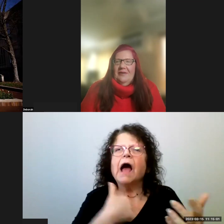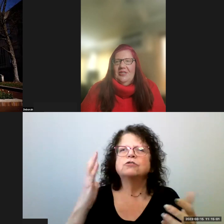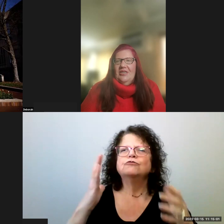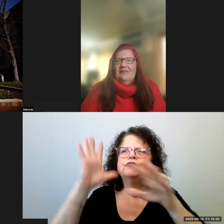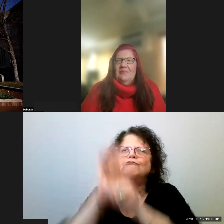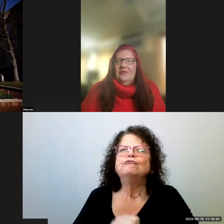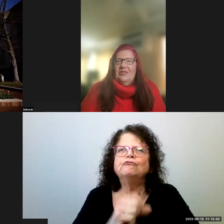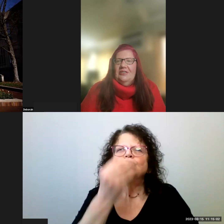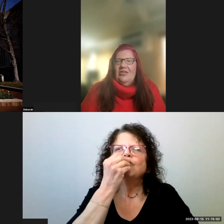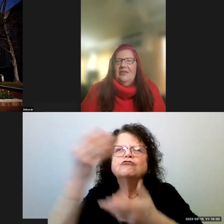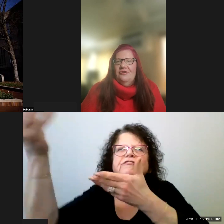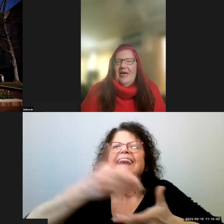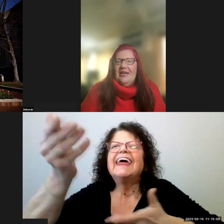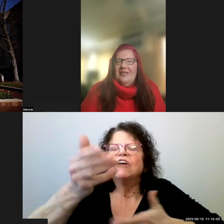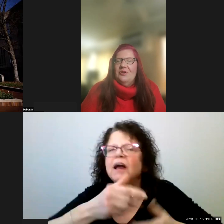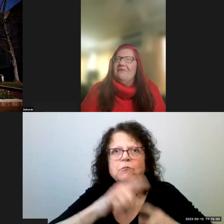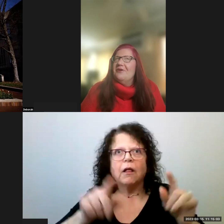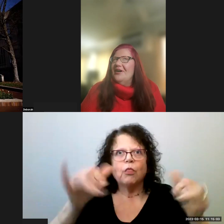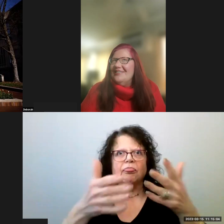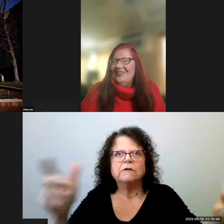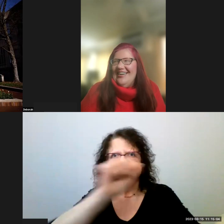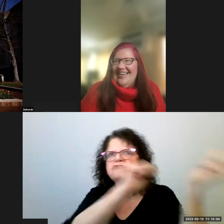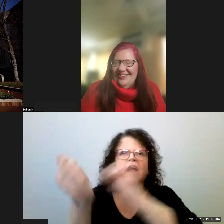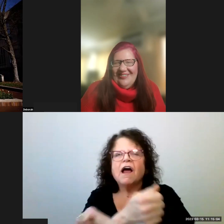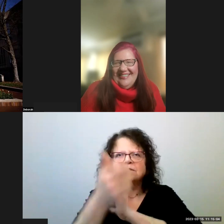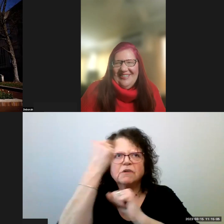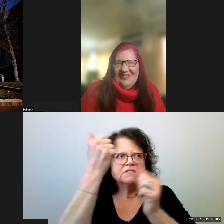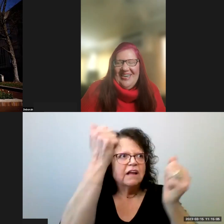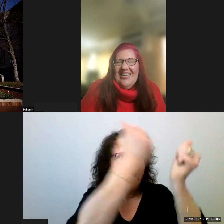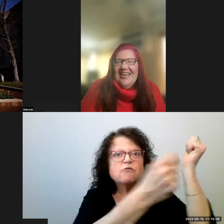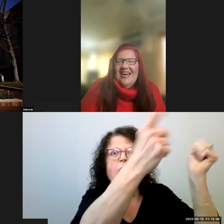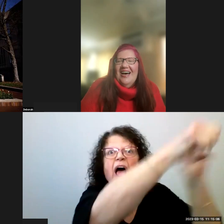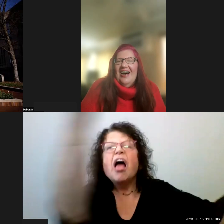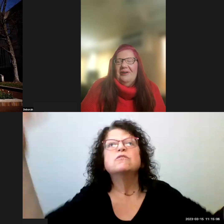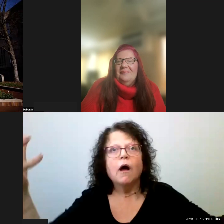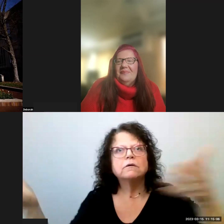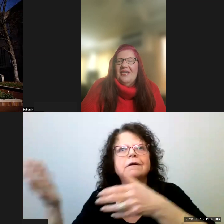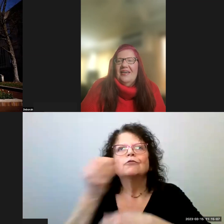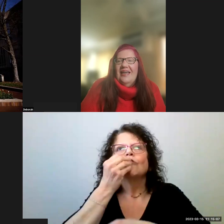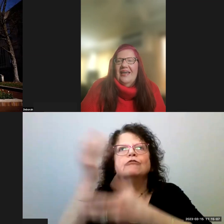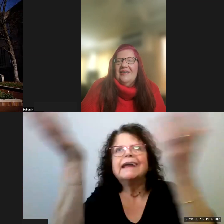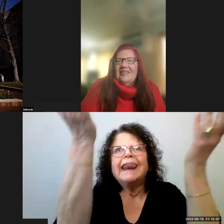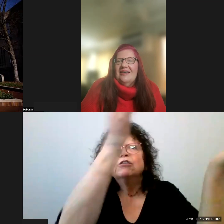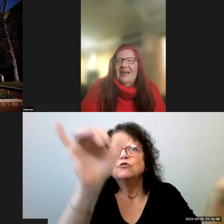of things, but those things changed dramatically with everyone else trying to get grocery delivery.